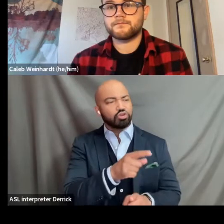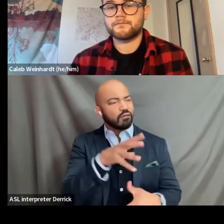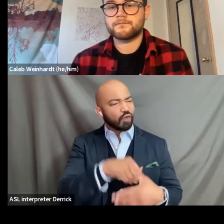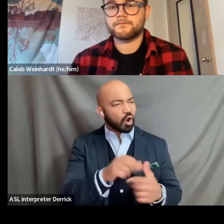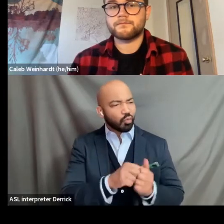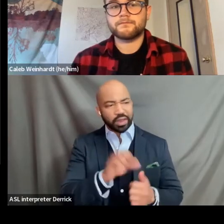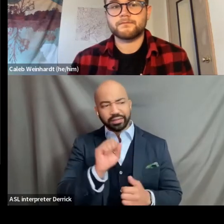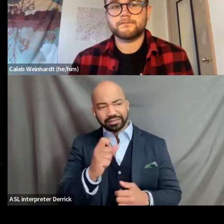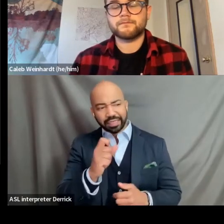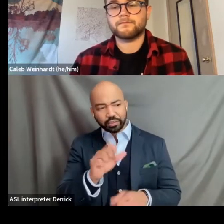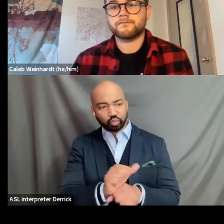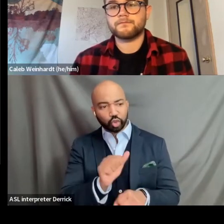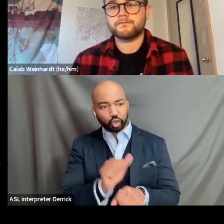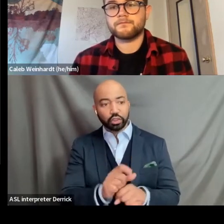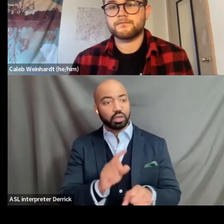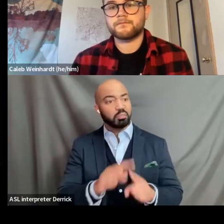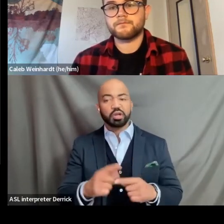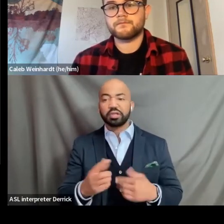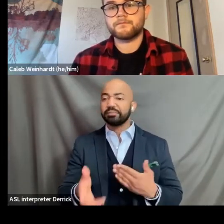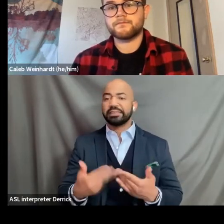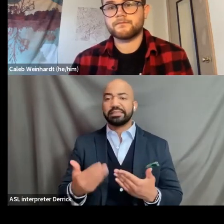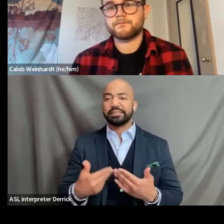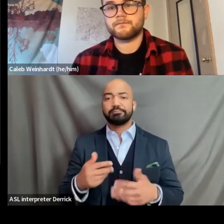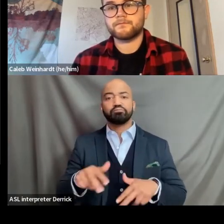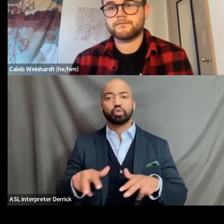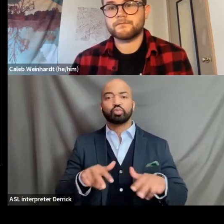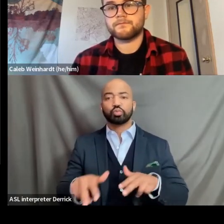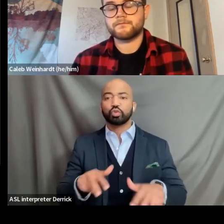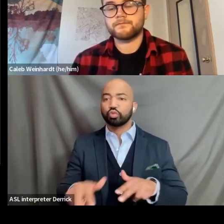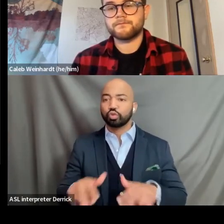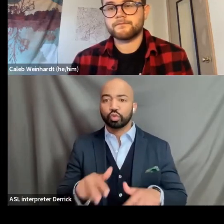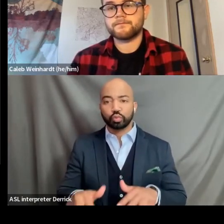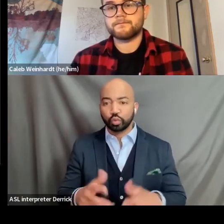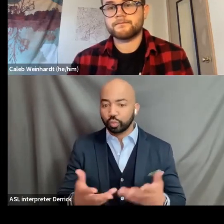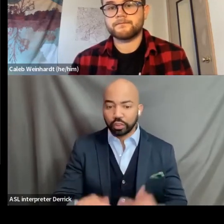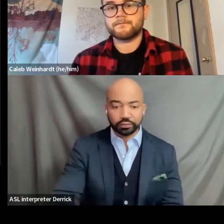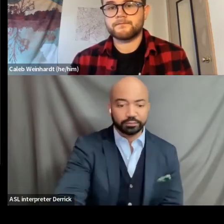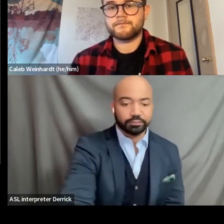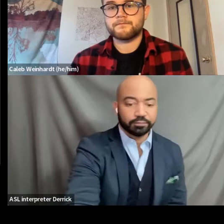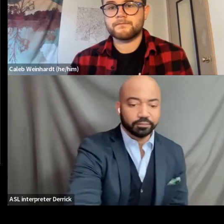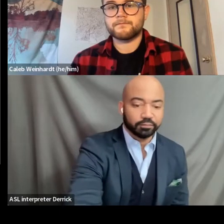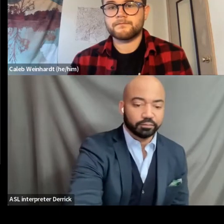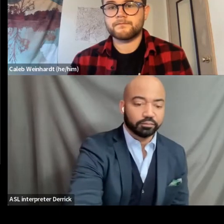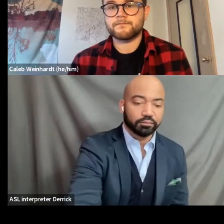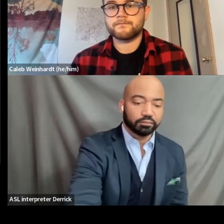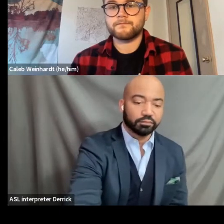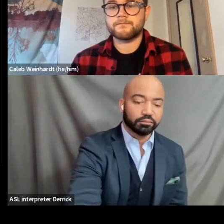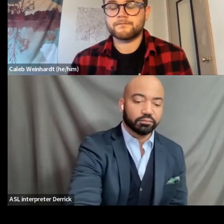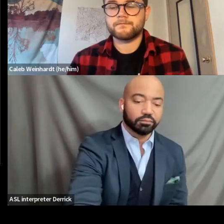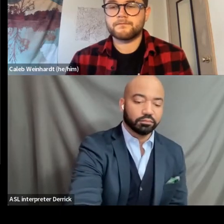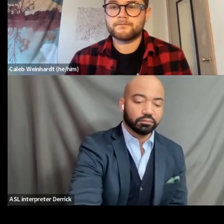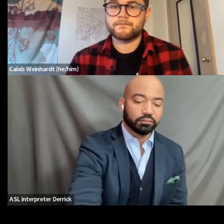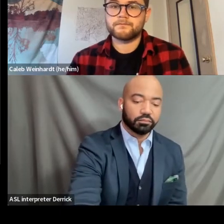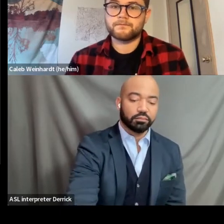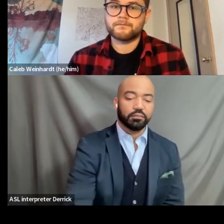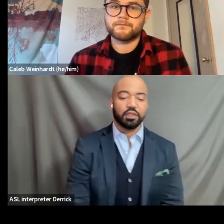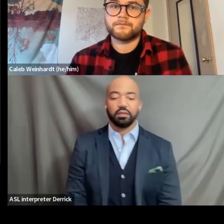even though they're just walking down the street minding their own business. So there's some police reform that needs to happen around that